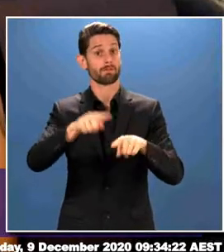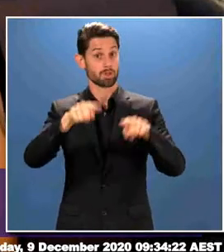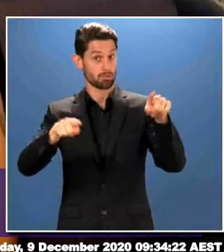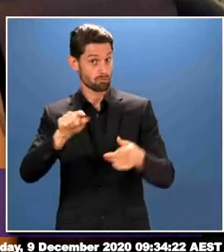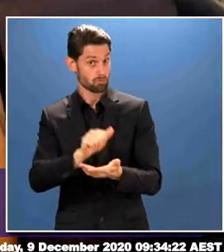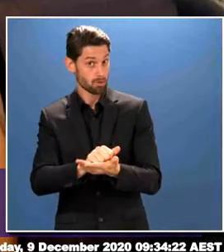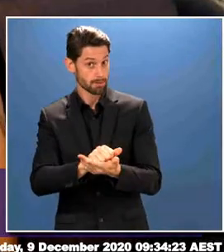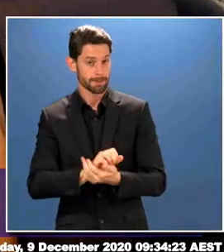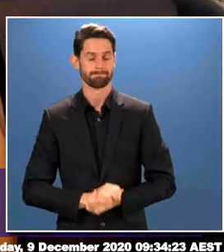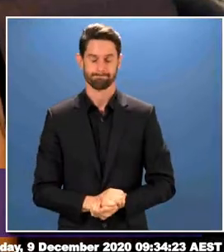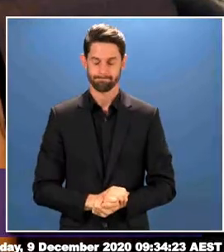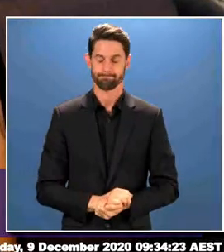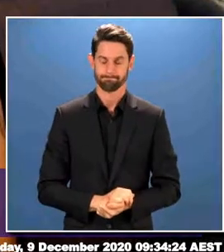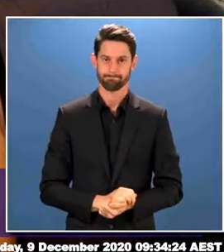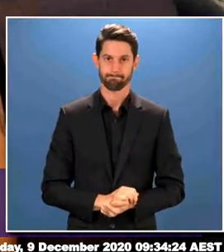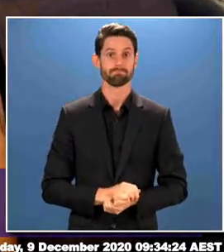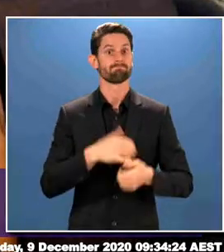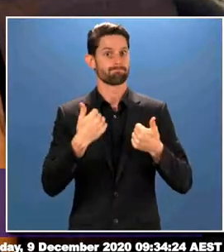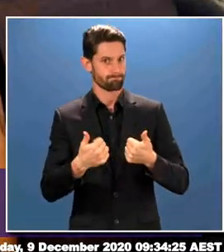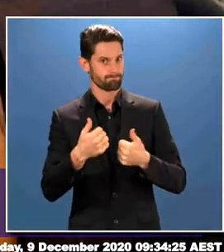Just before we move to address the evidence that you will